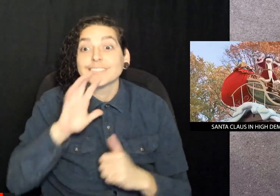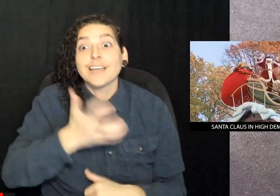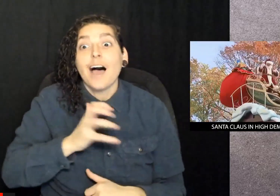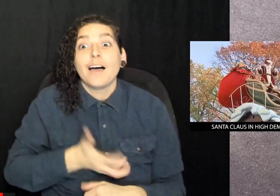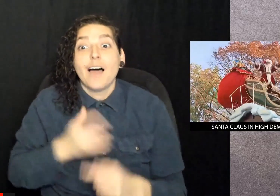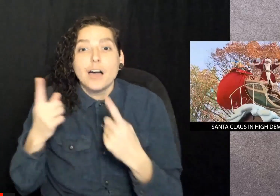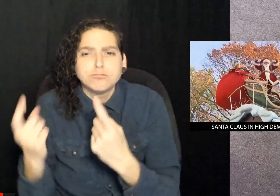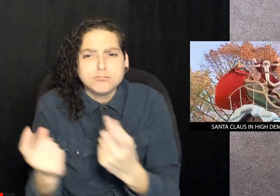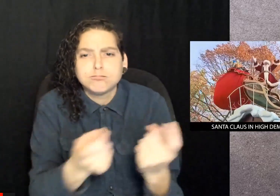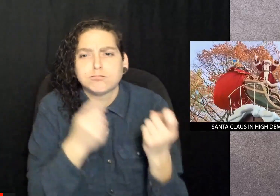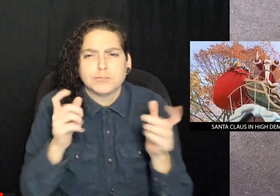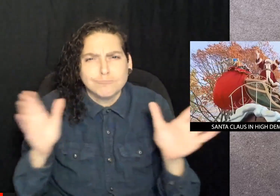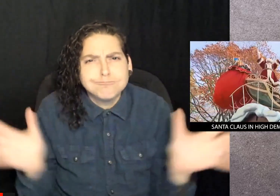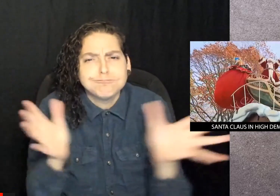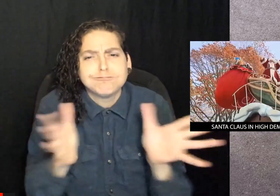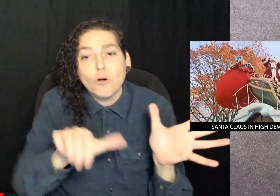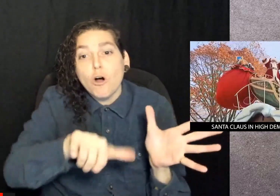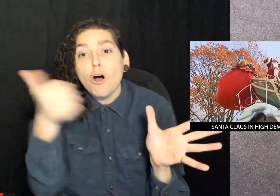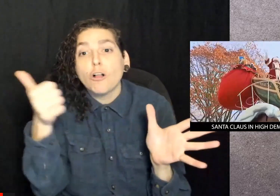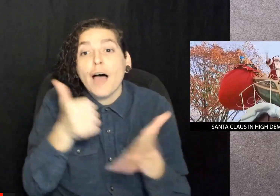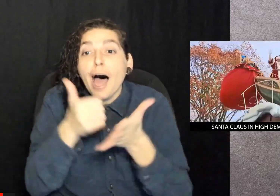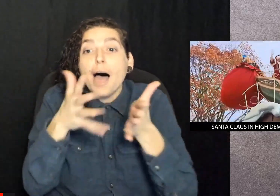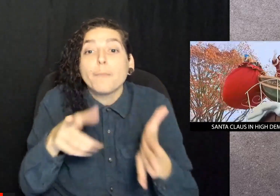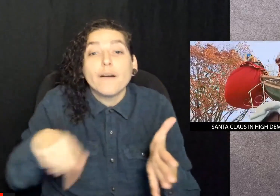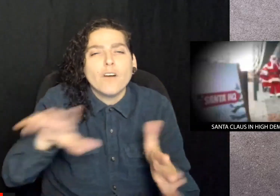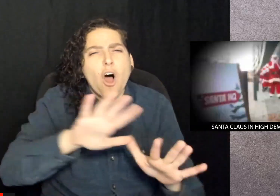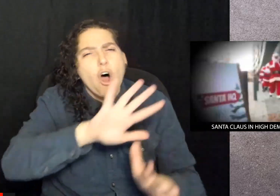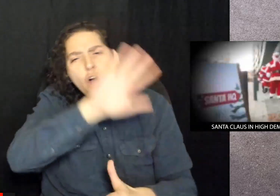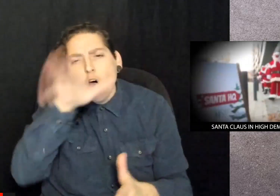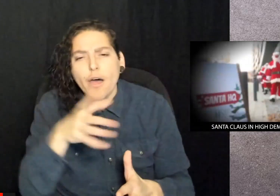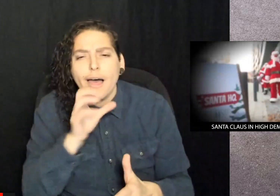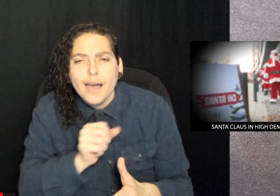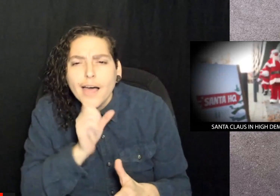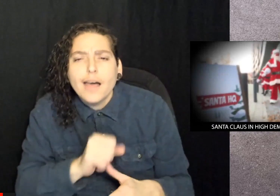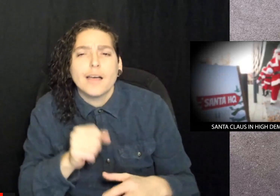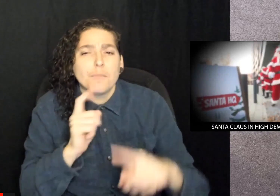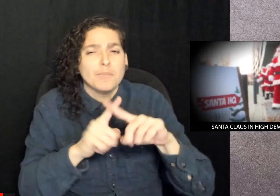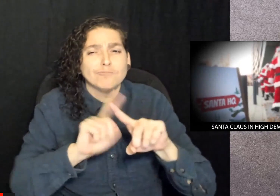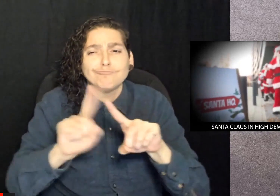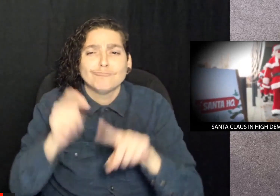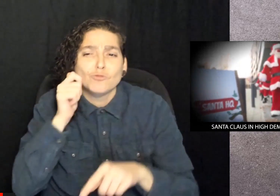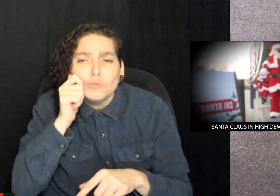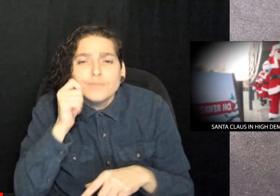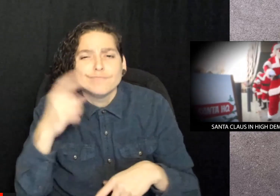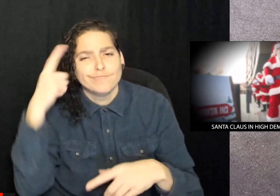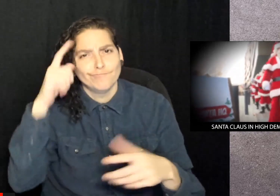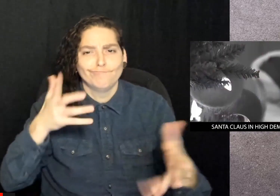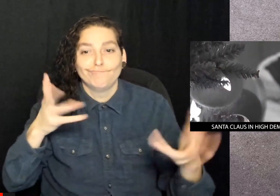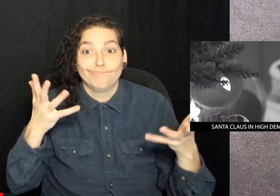so Santa recruiters are encouraging other helpers of all ages and races to suit up